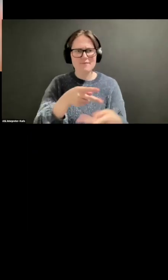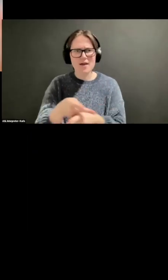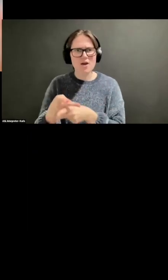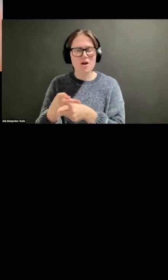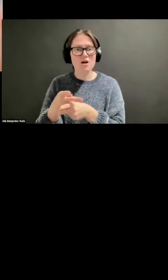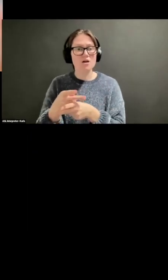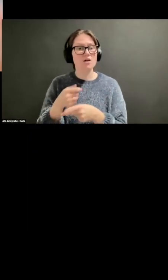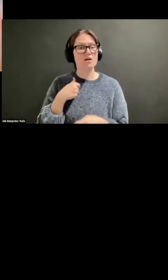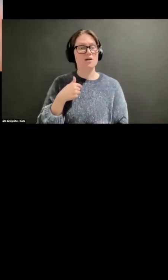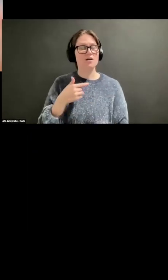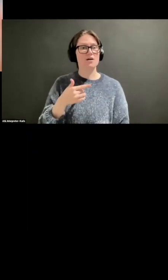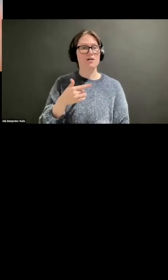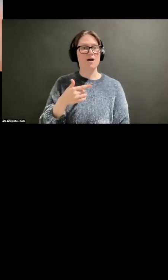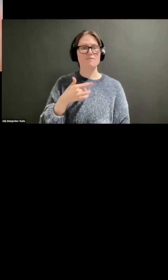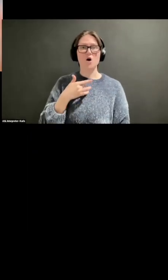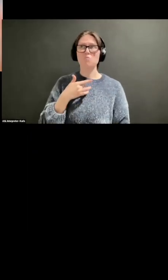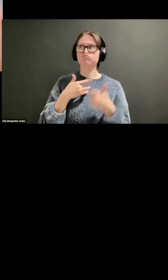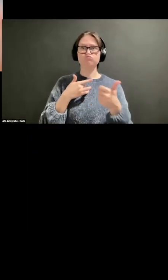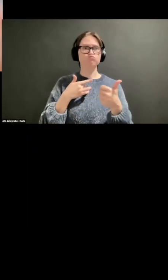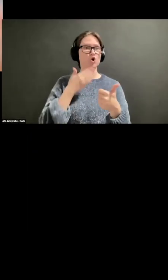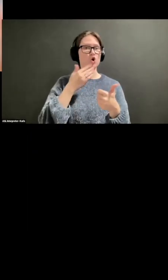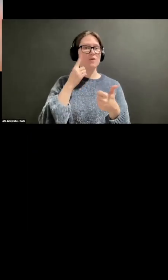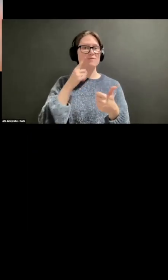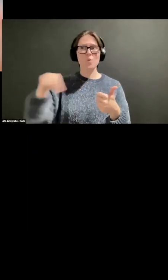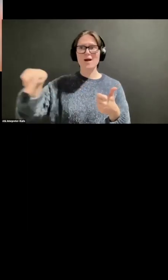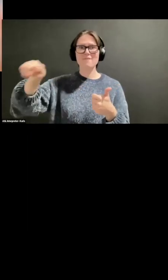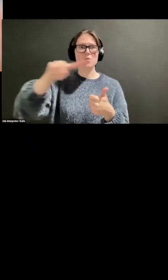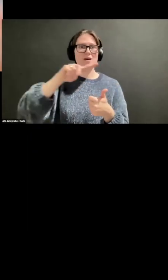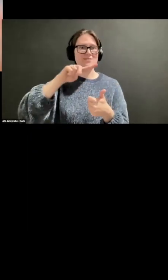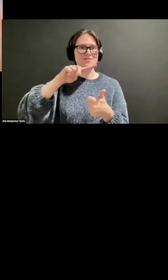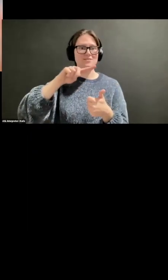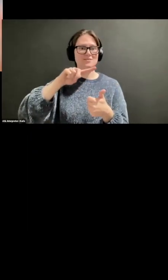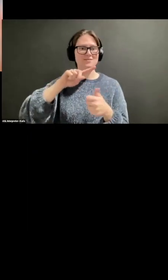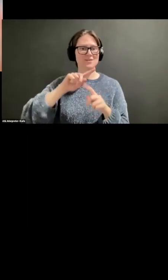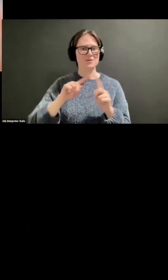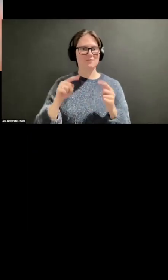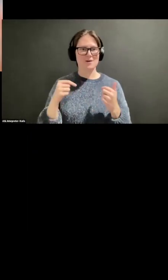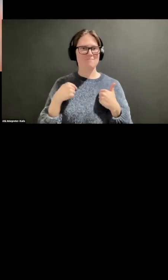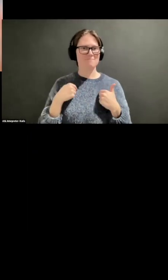good for everybody else, but I was not comfortable